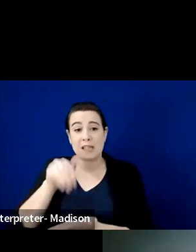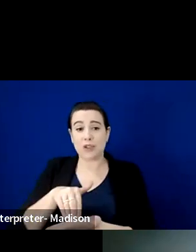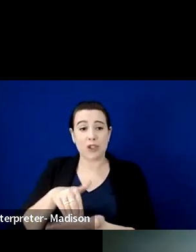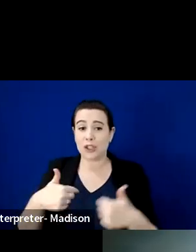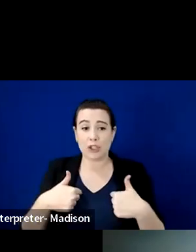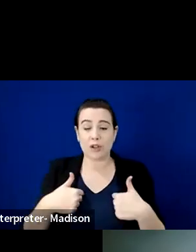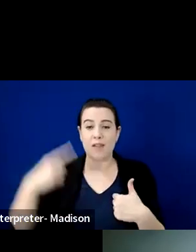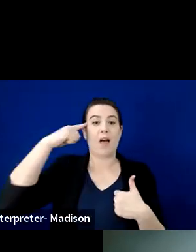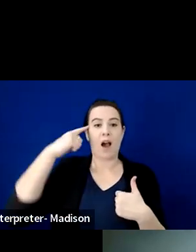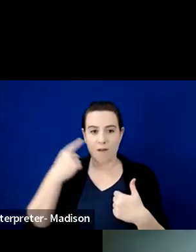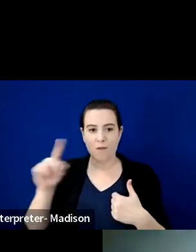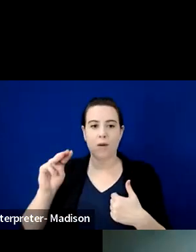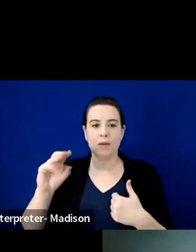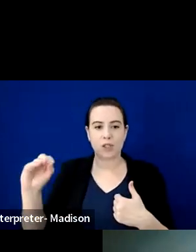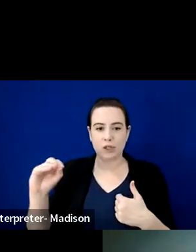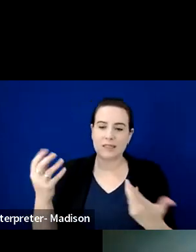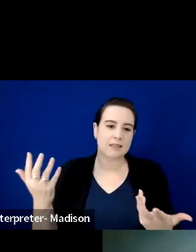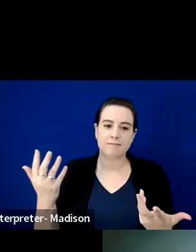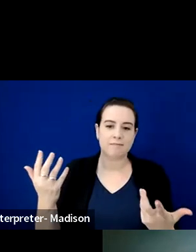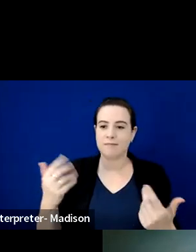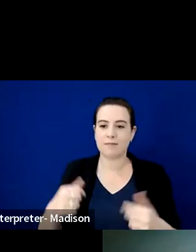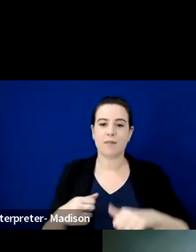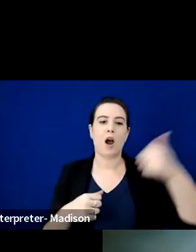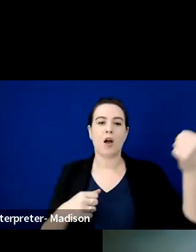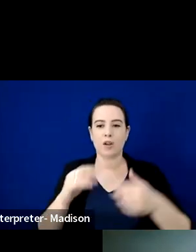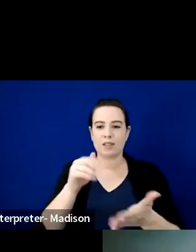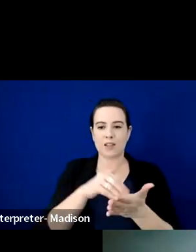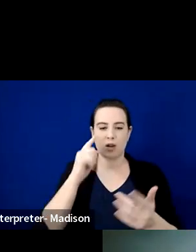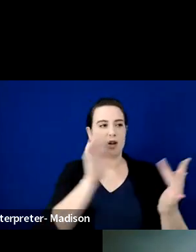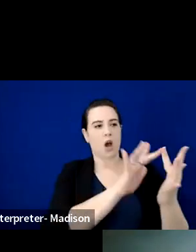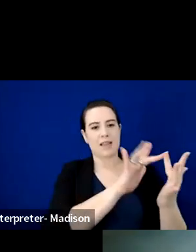Well, I don't mean to be -- first of all, I want to thank Shaylin, you, Regina, and especially Elissa too, for allowing Heartland to be a part of this.